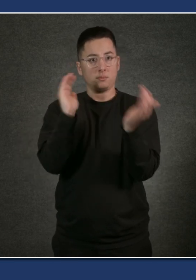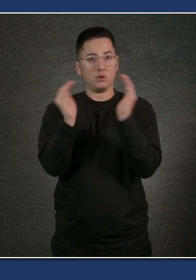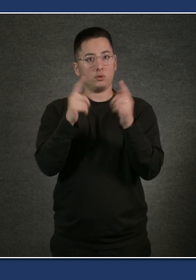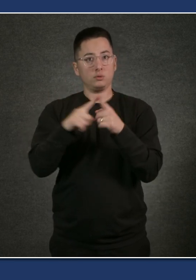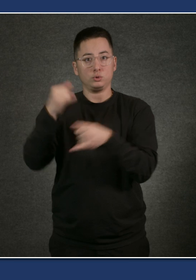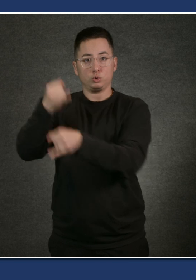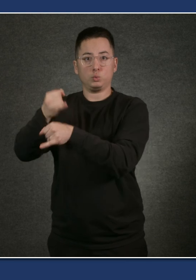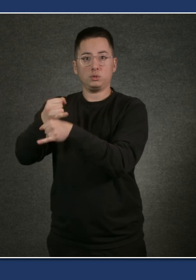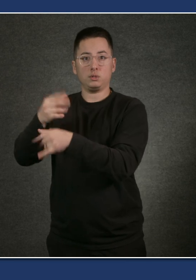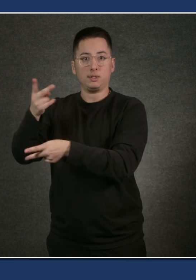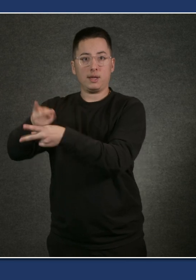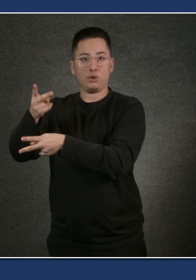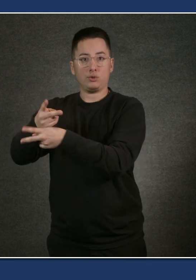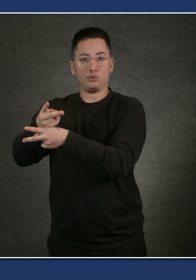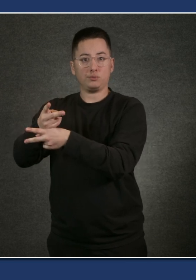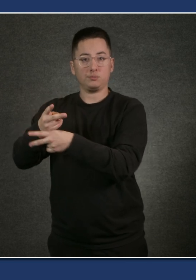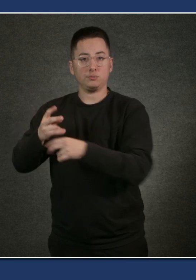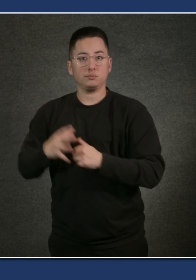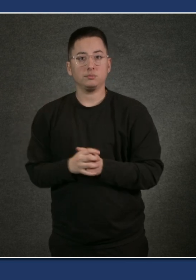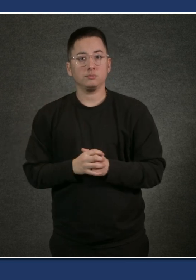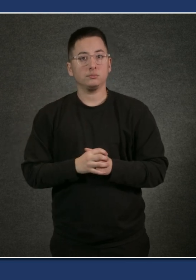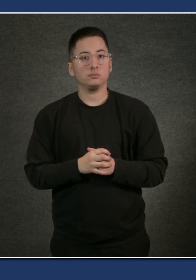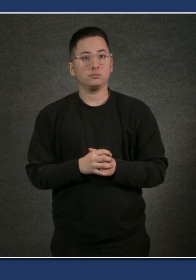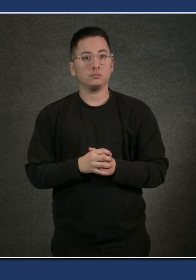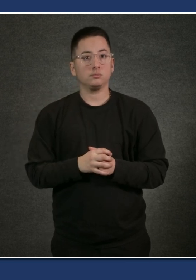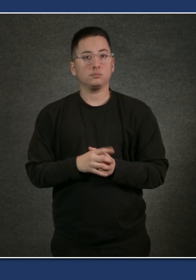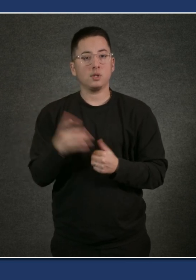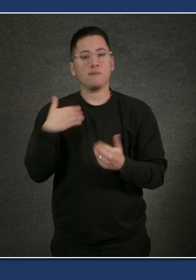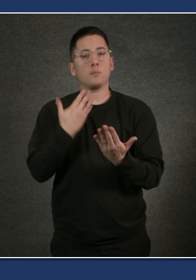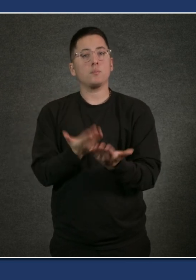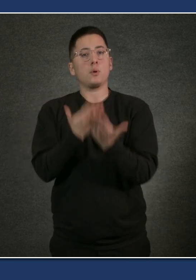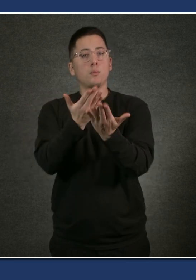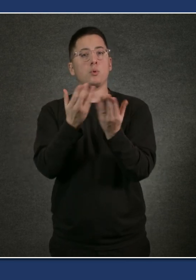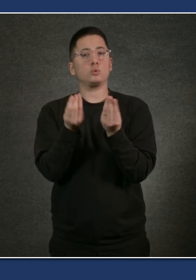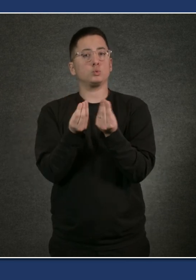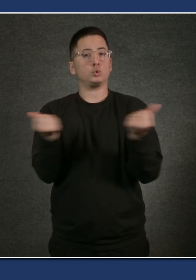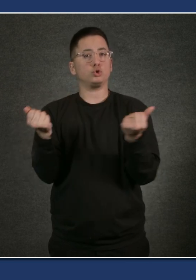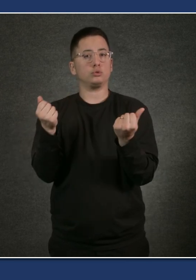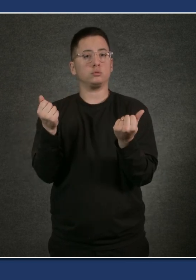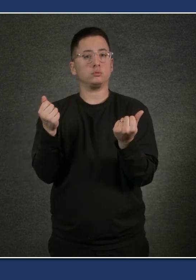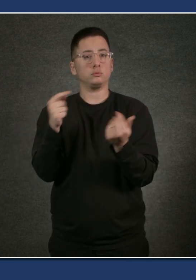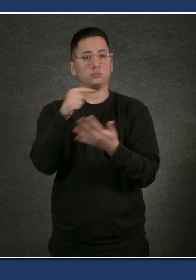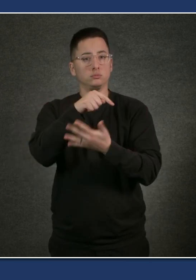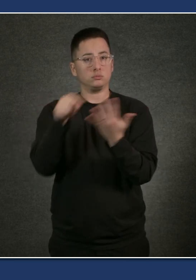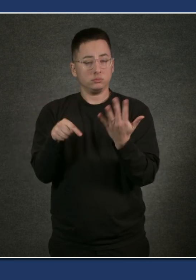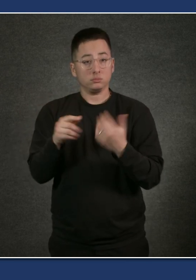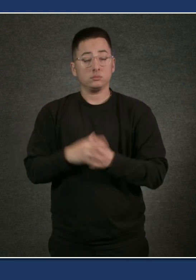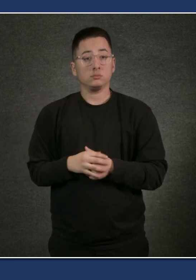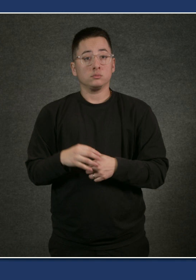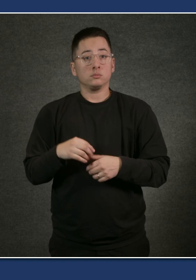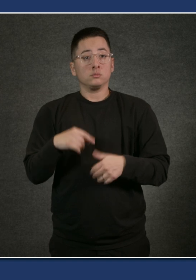but it is also cost effective compared to institutionalized care. Here are some proposed solutions.